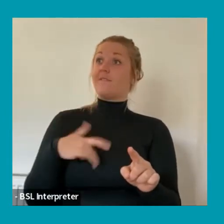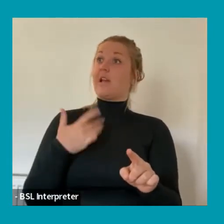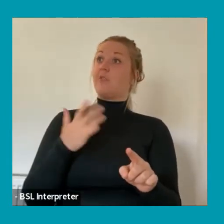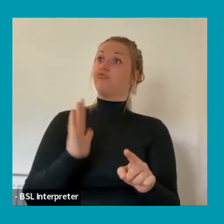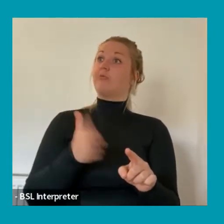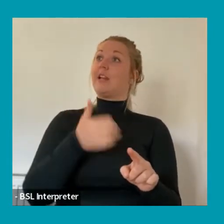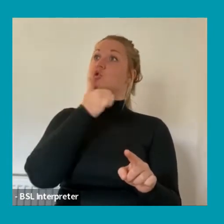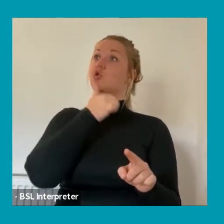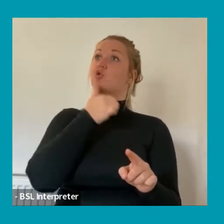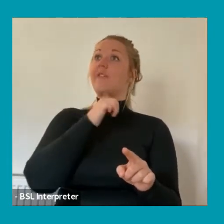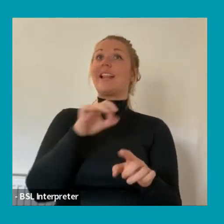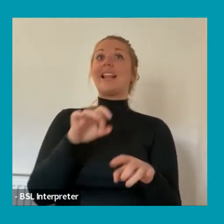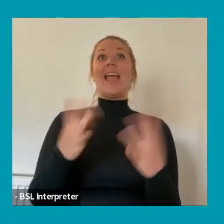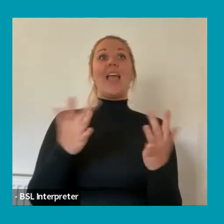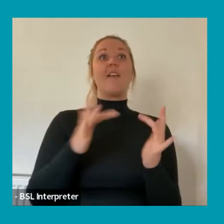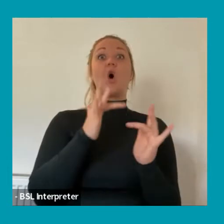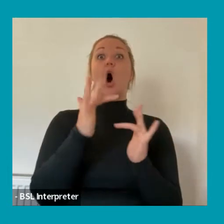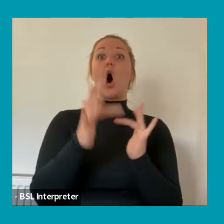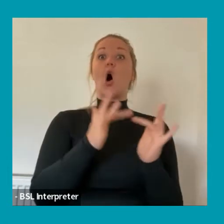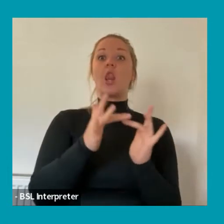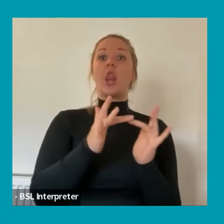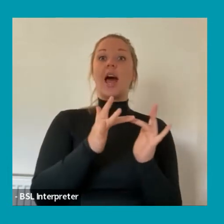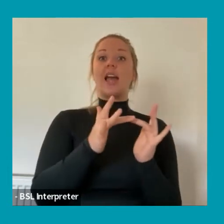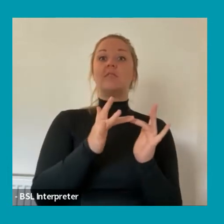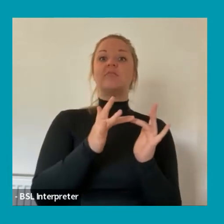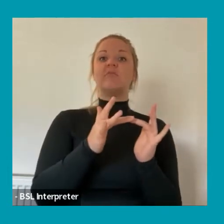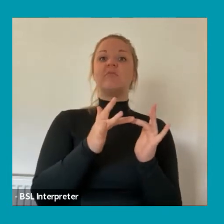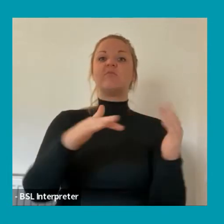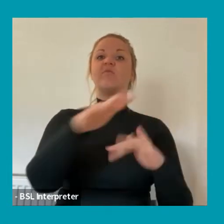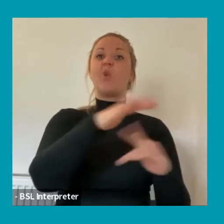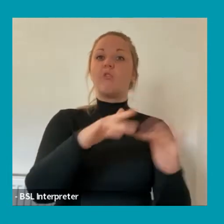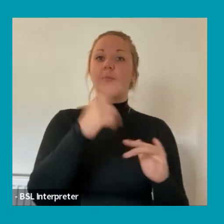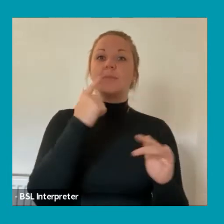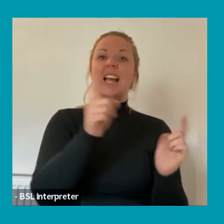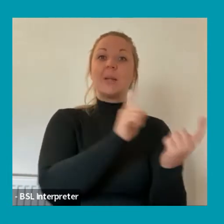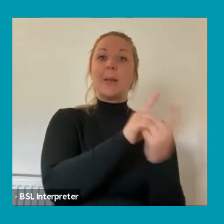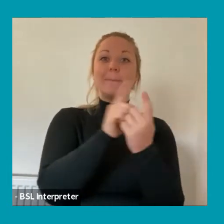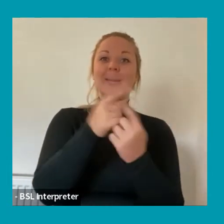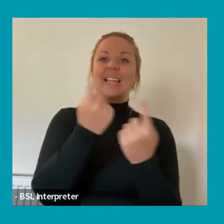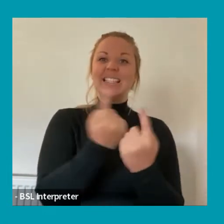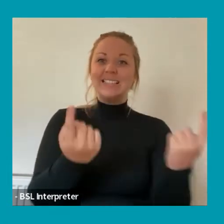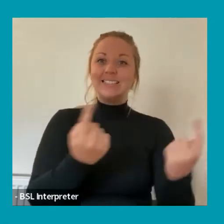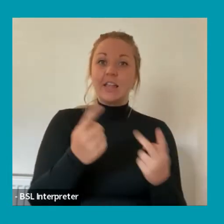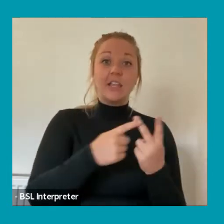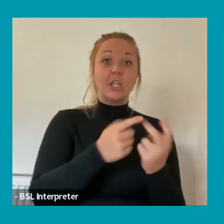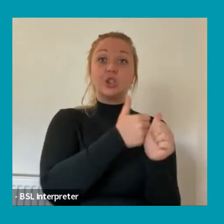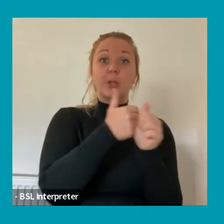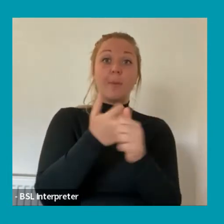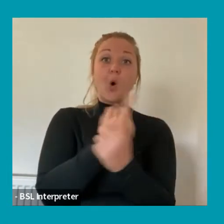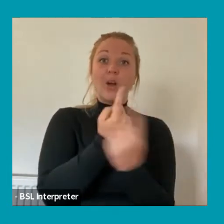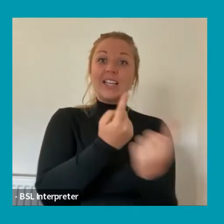on-line kind of forum, where they could meet and support each other. There could be all of that peer support.